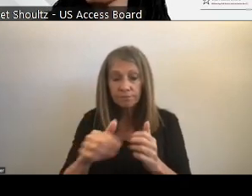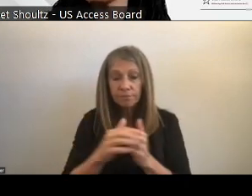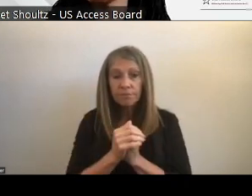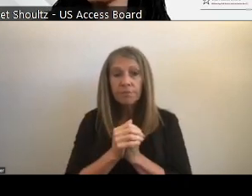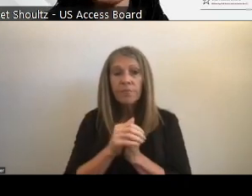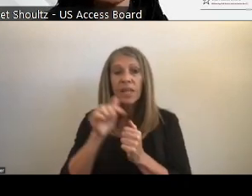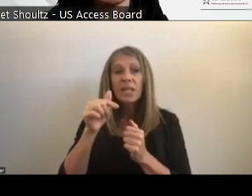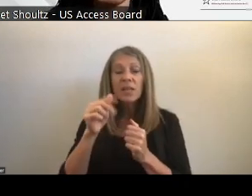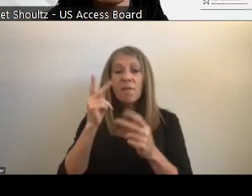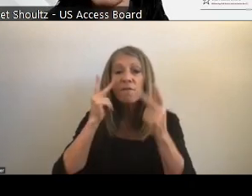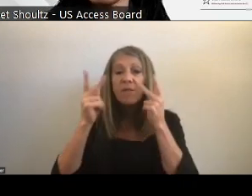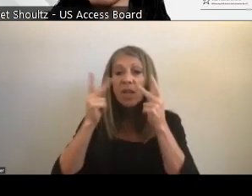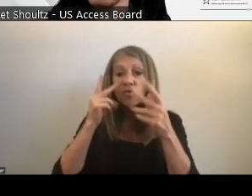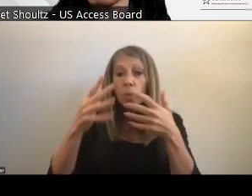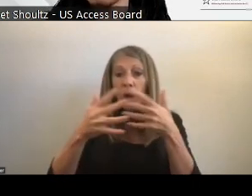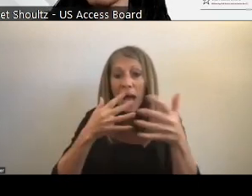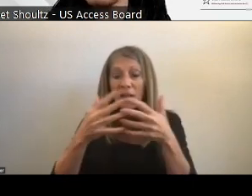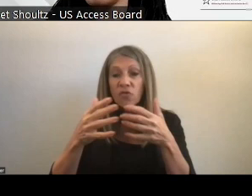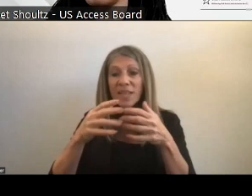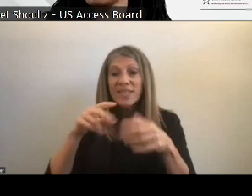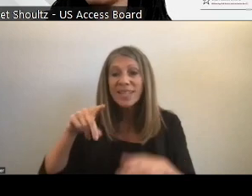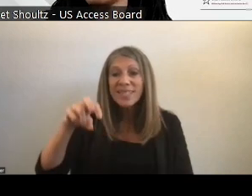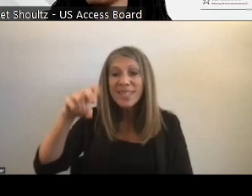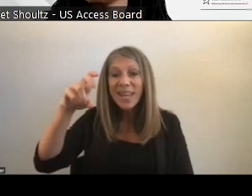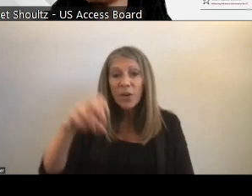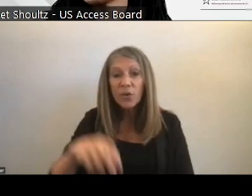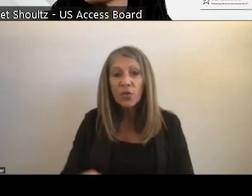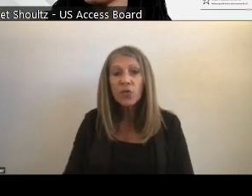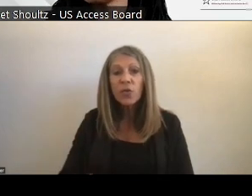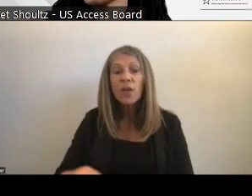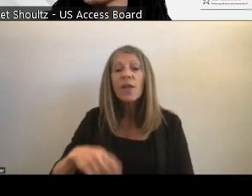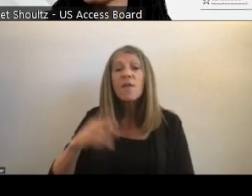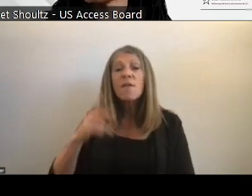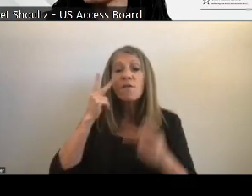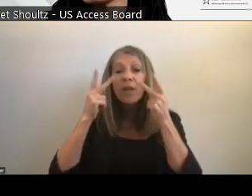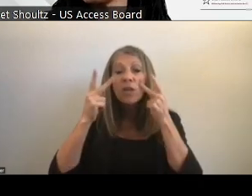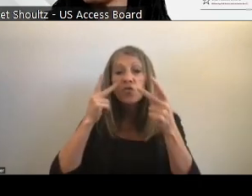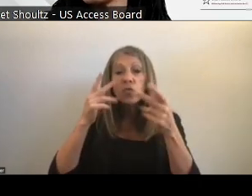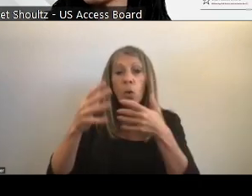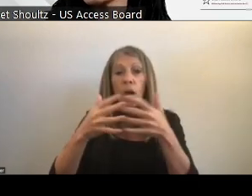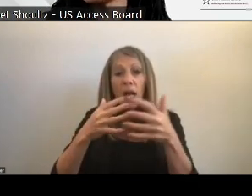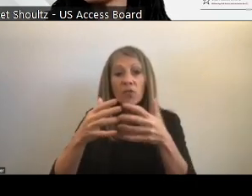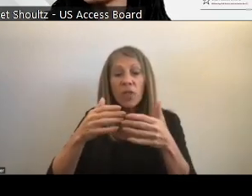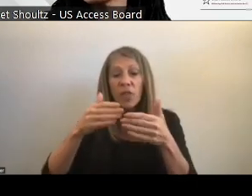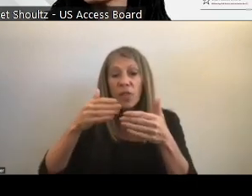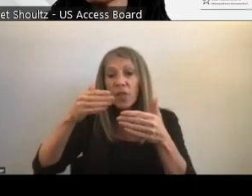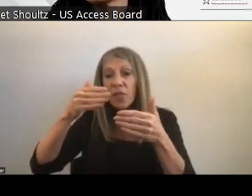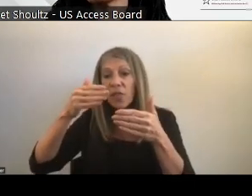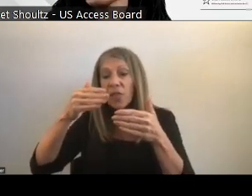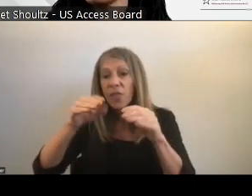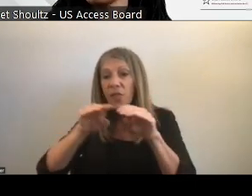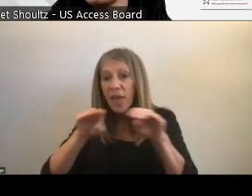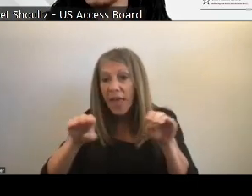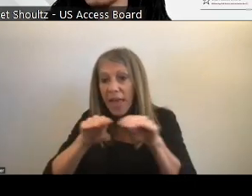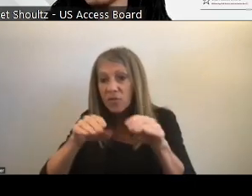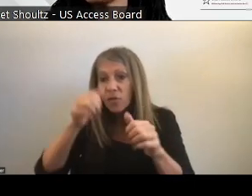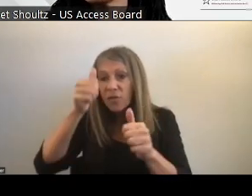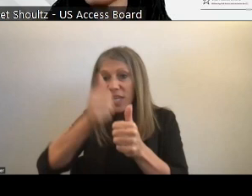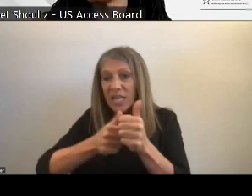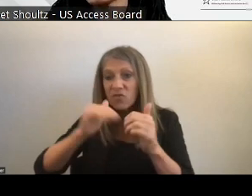for visual contrast at stairs. Visual contrast, the leading edge of each step tread and top